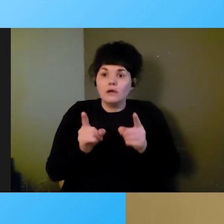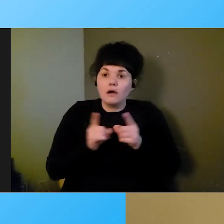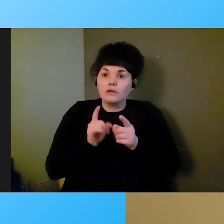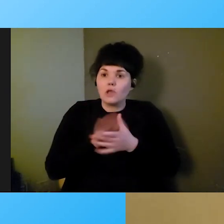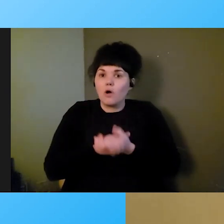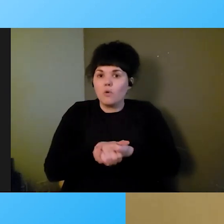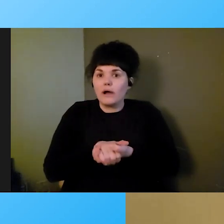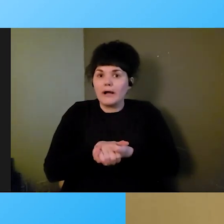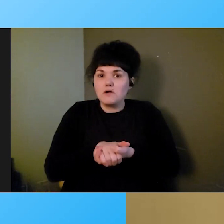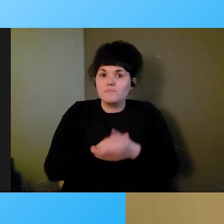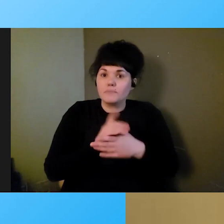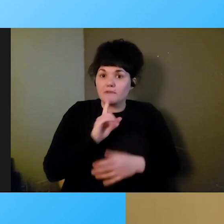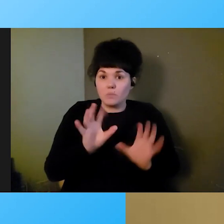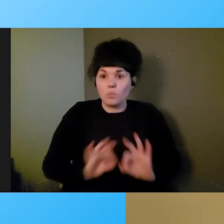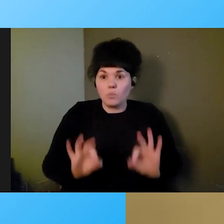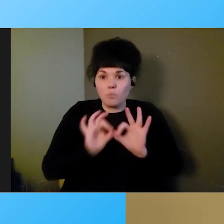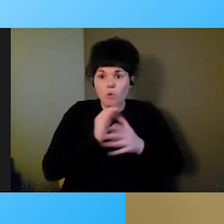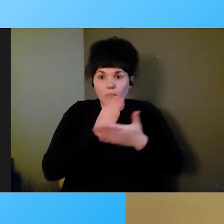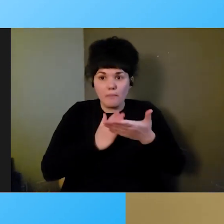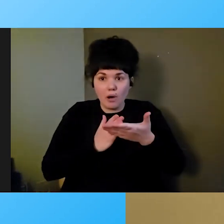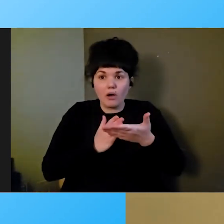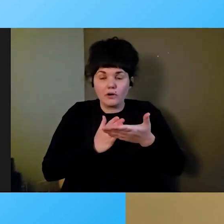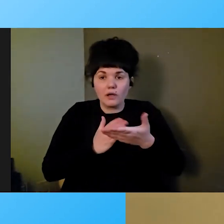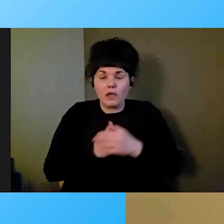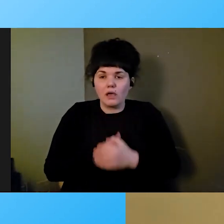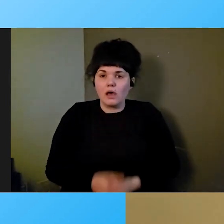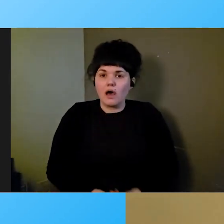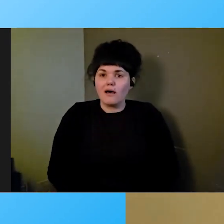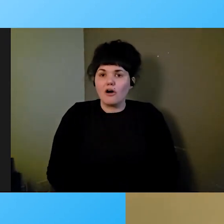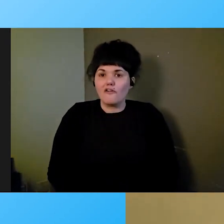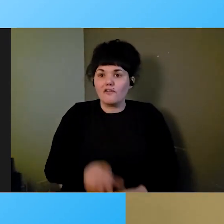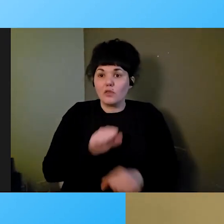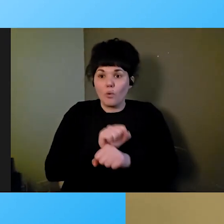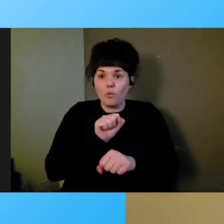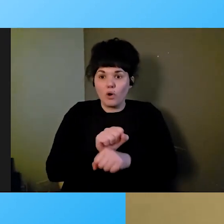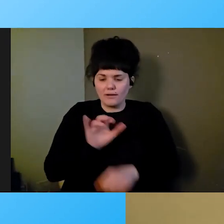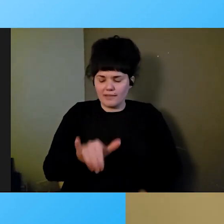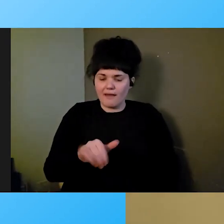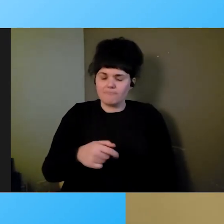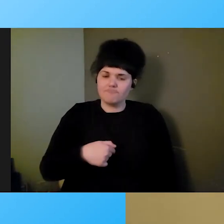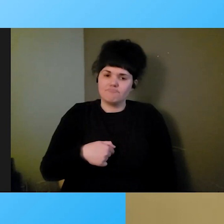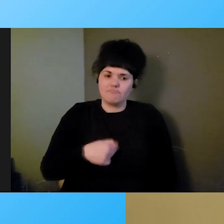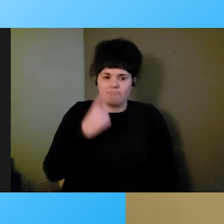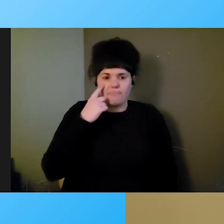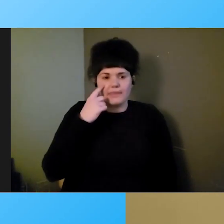important part of the work that I think all disability rights